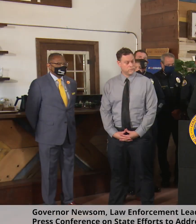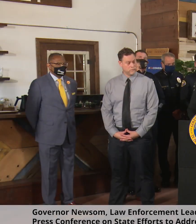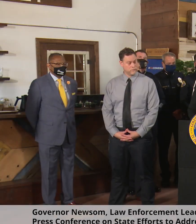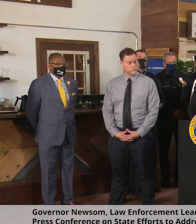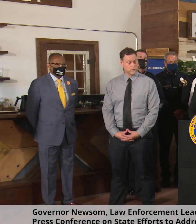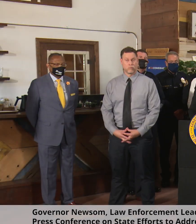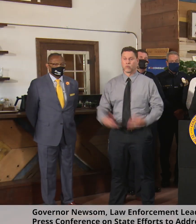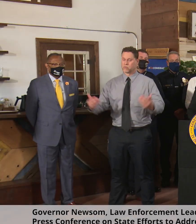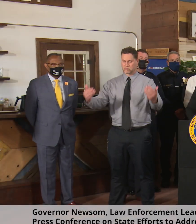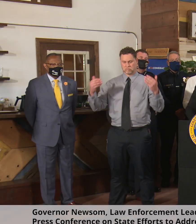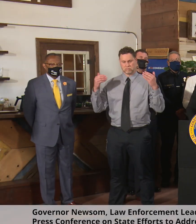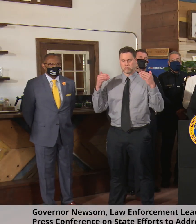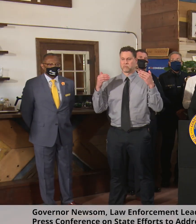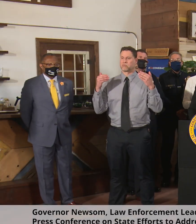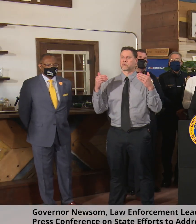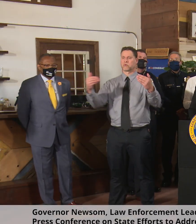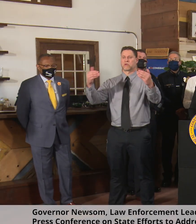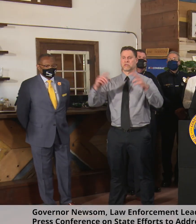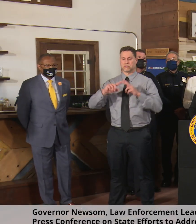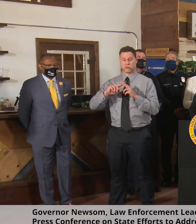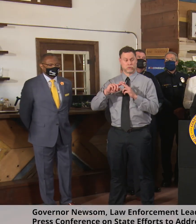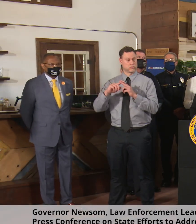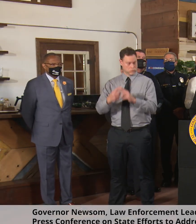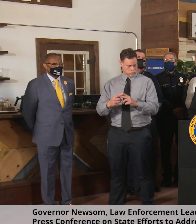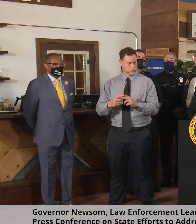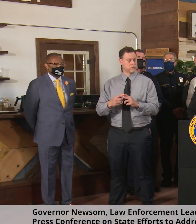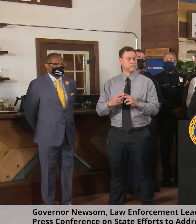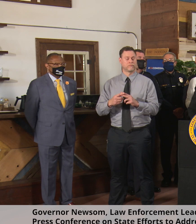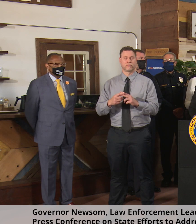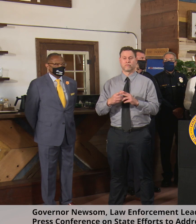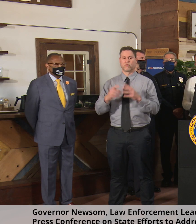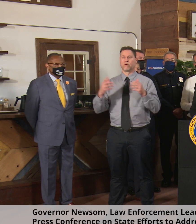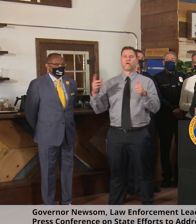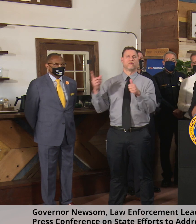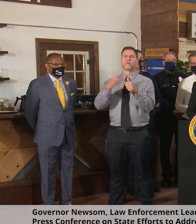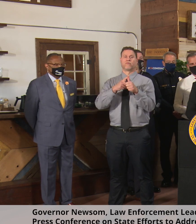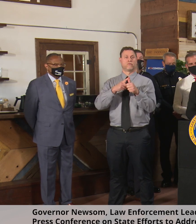We're gonna go ahead and and get started. So I wanna I just first most importantly I wanna